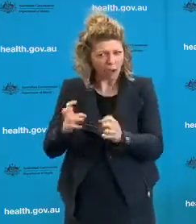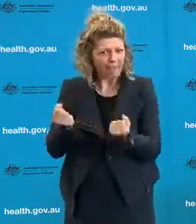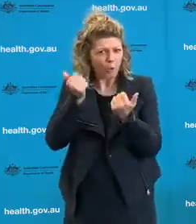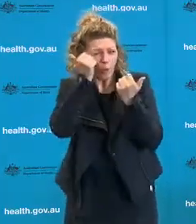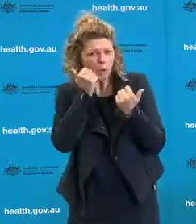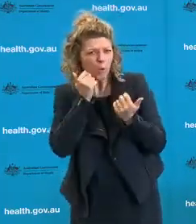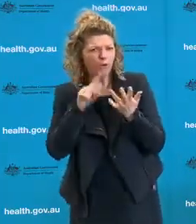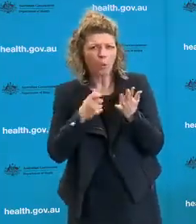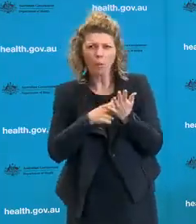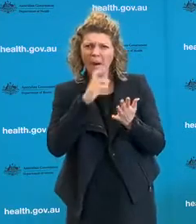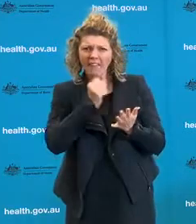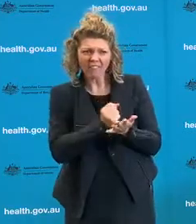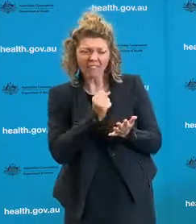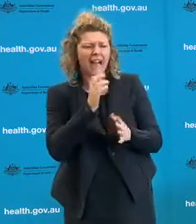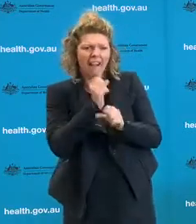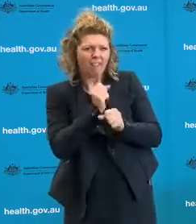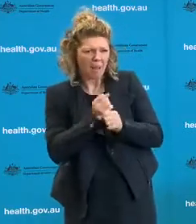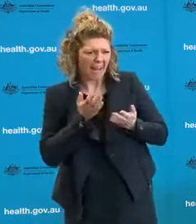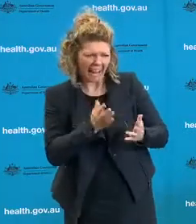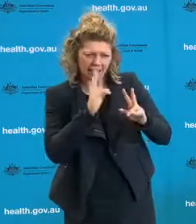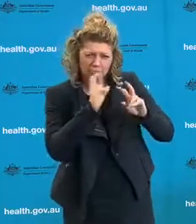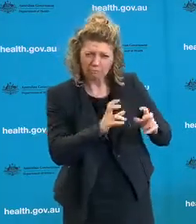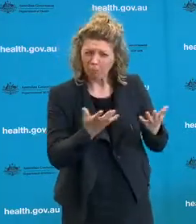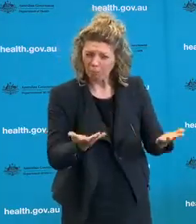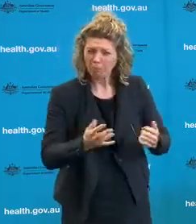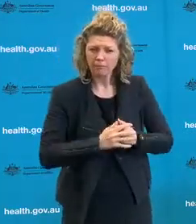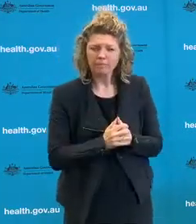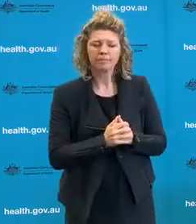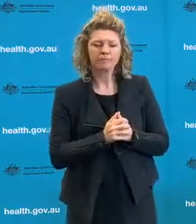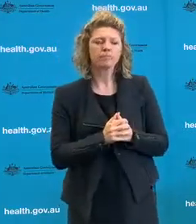being, are there any general measures that we can do that are being researched that